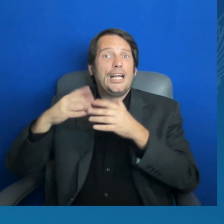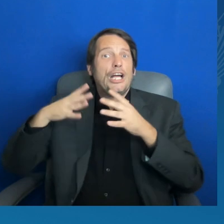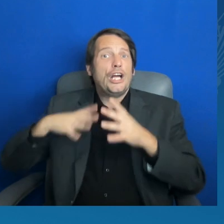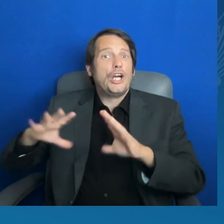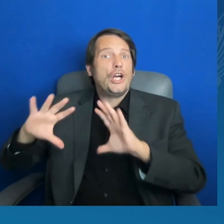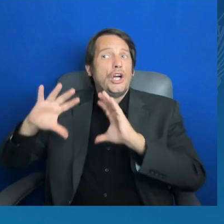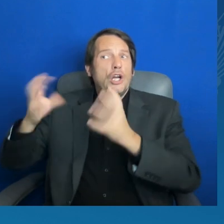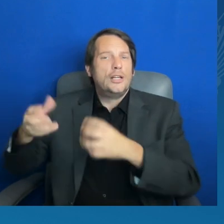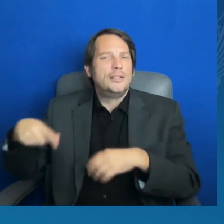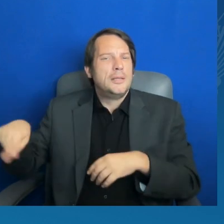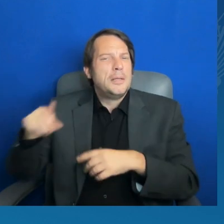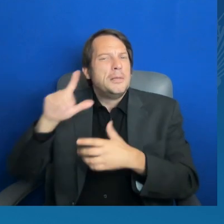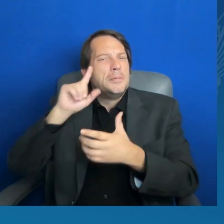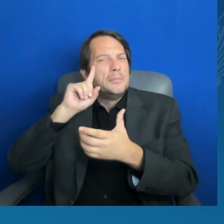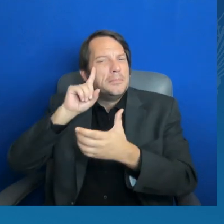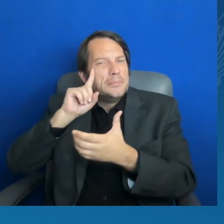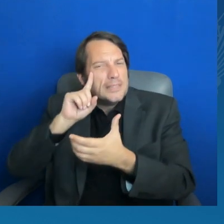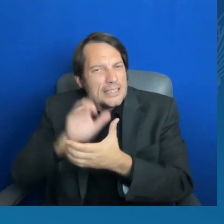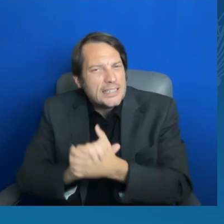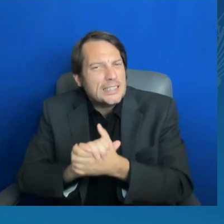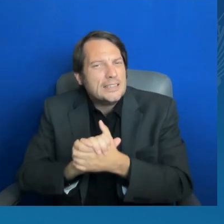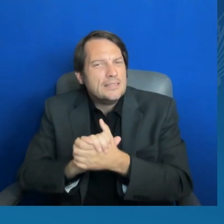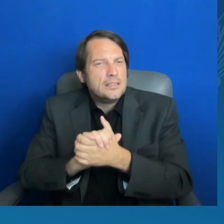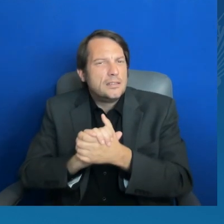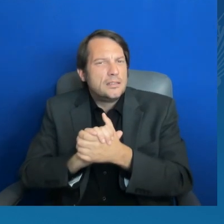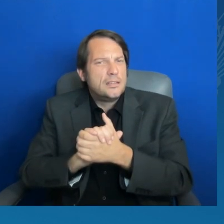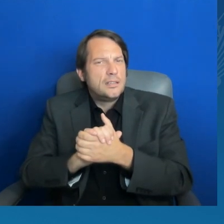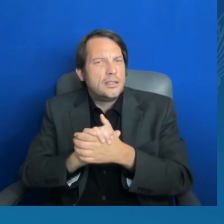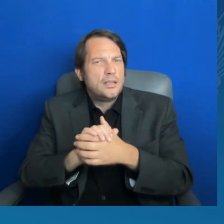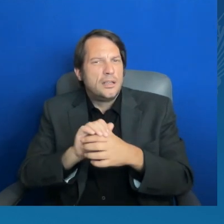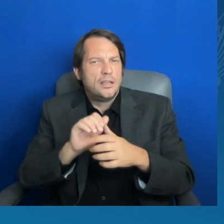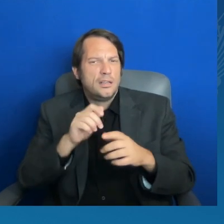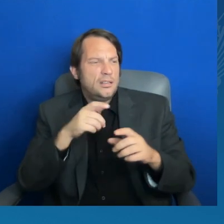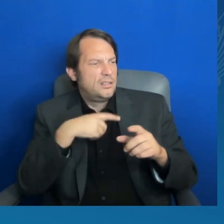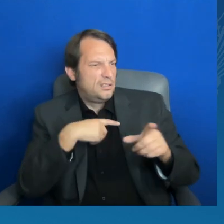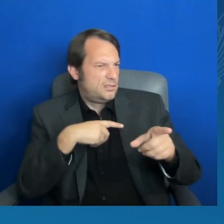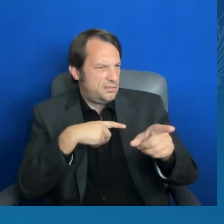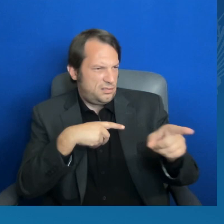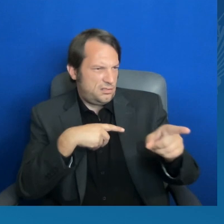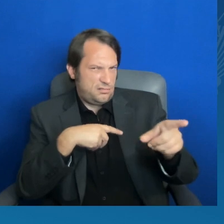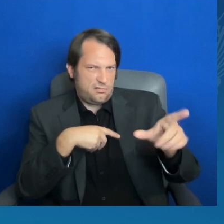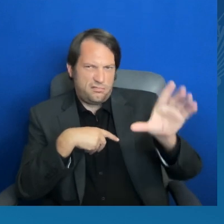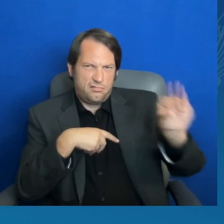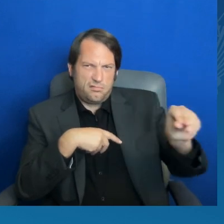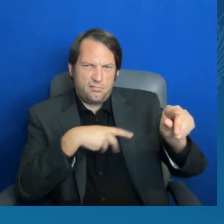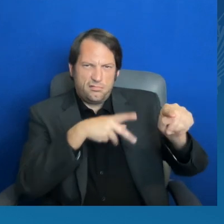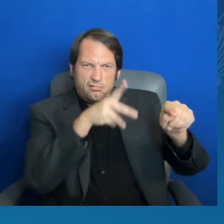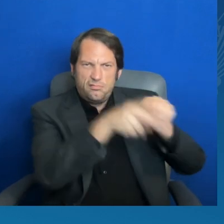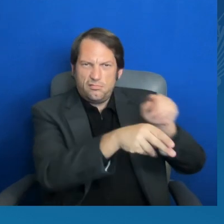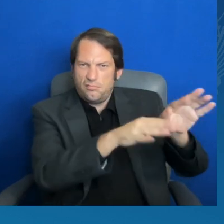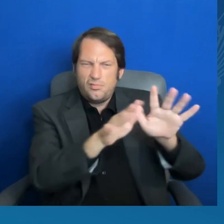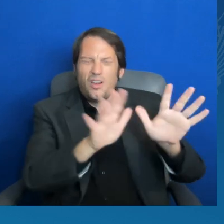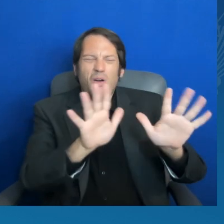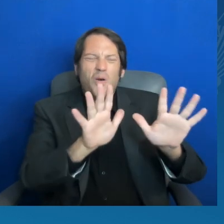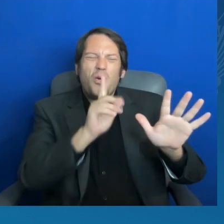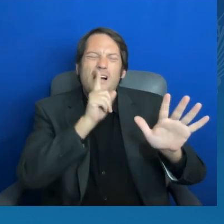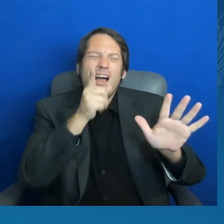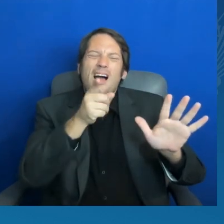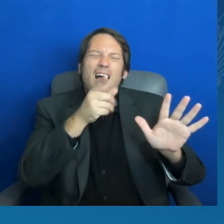You know?